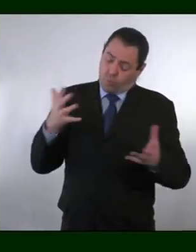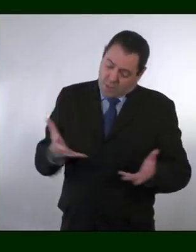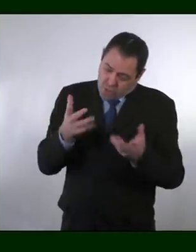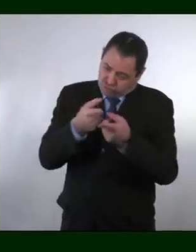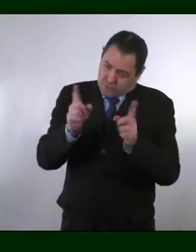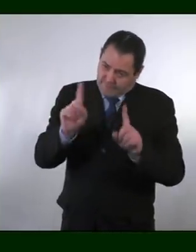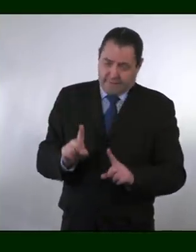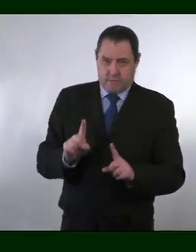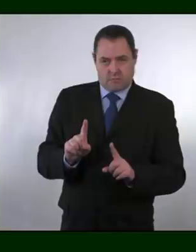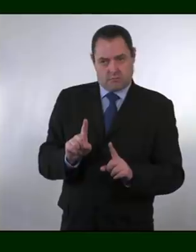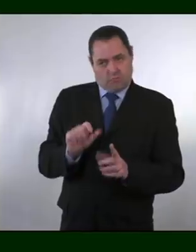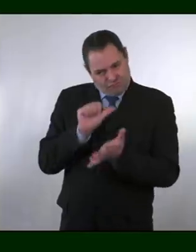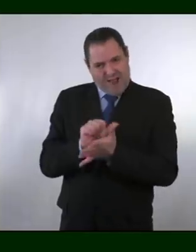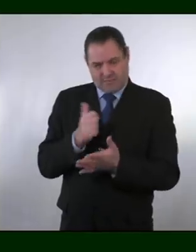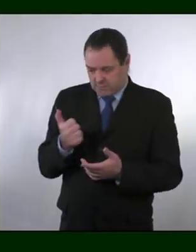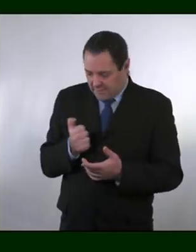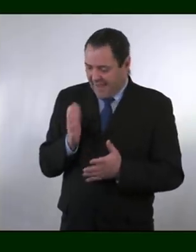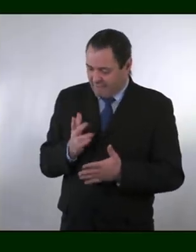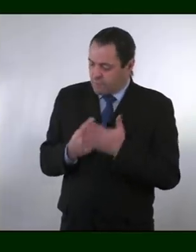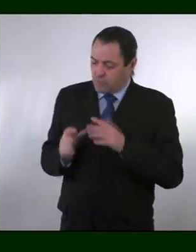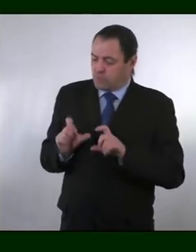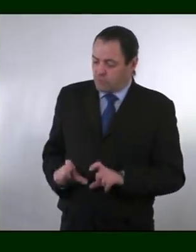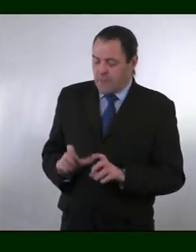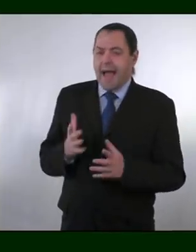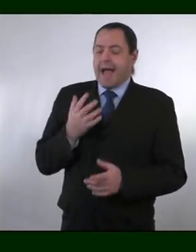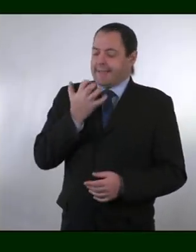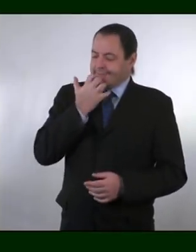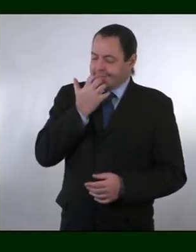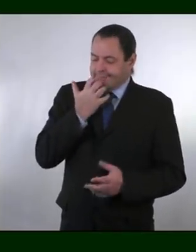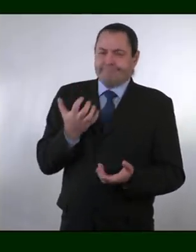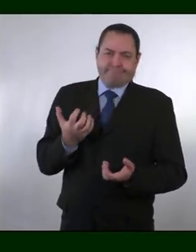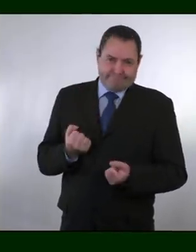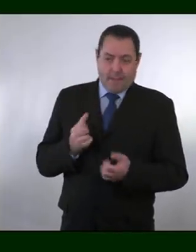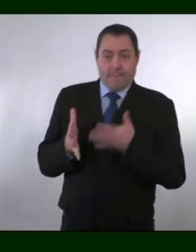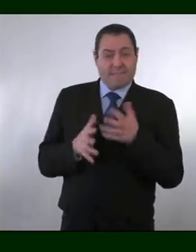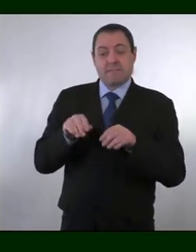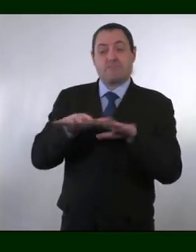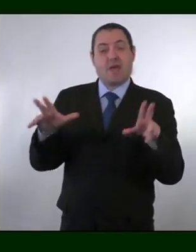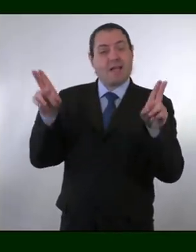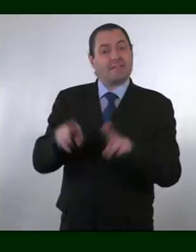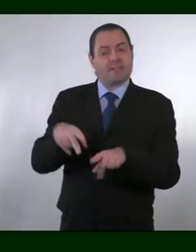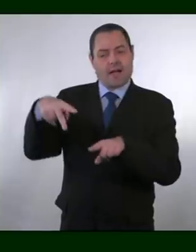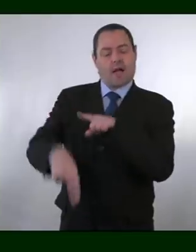thing—it does break the chain of transmission of the disease. As for the self-employed groups that